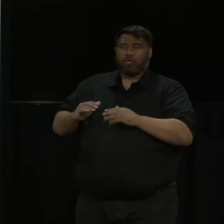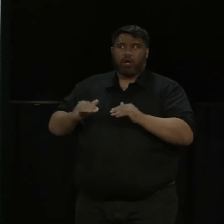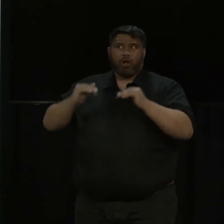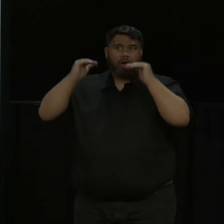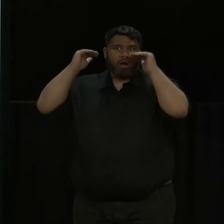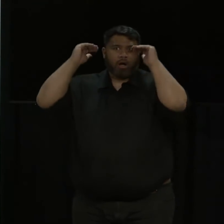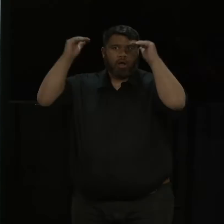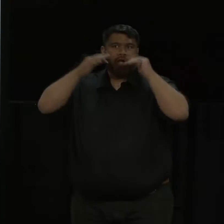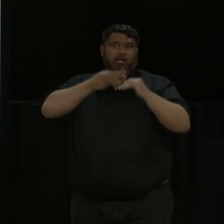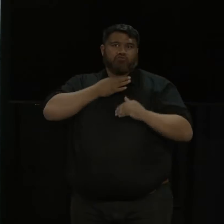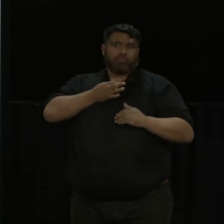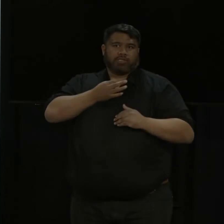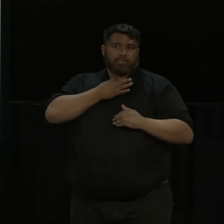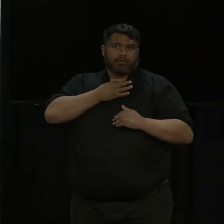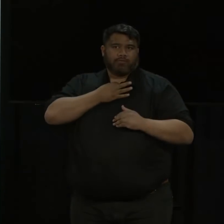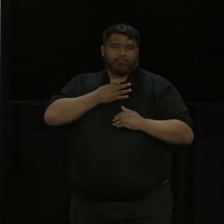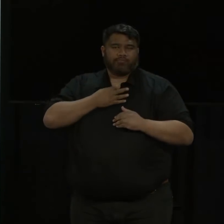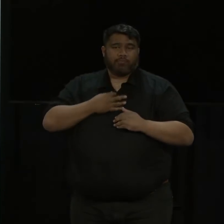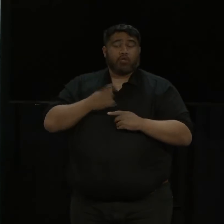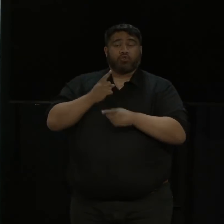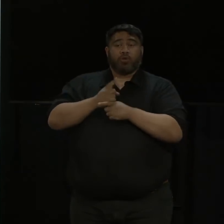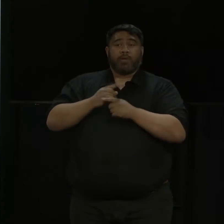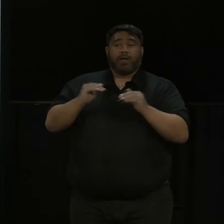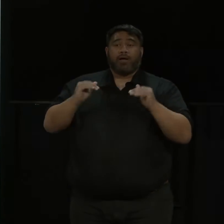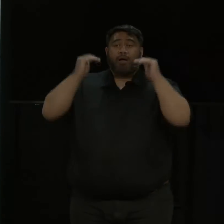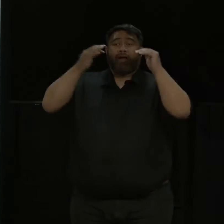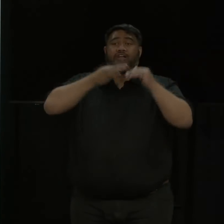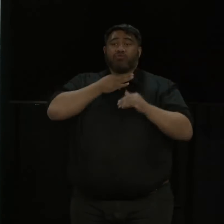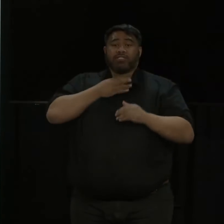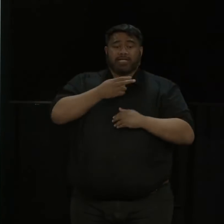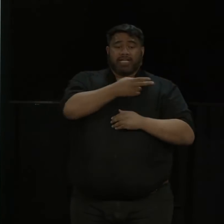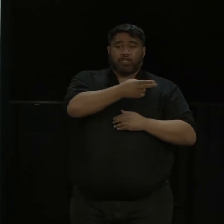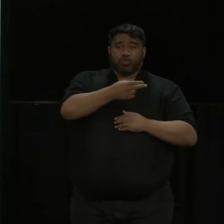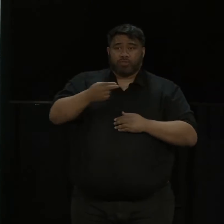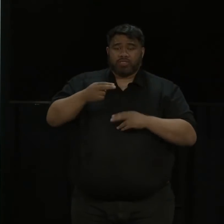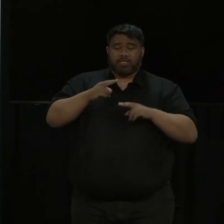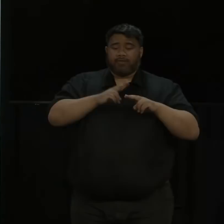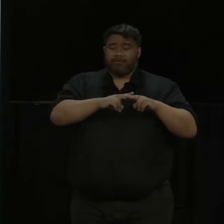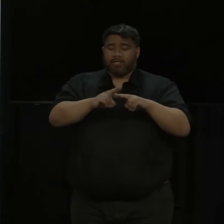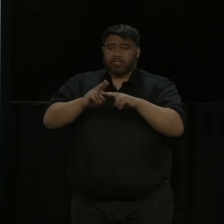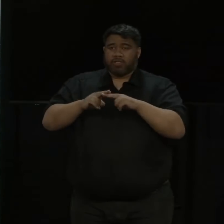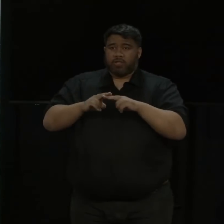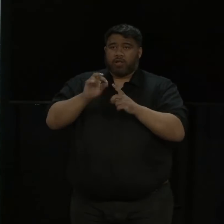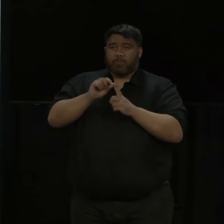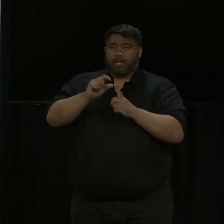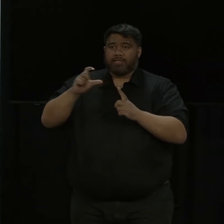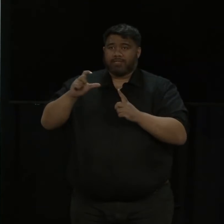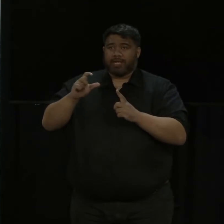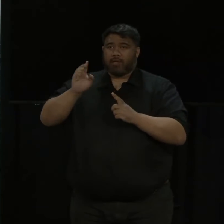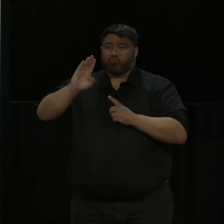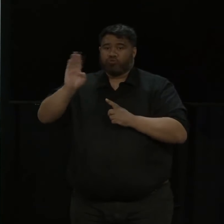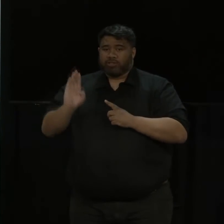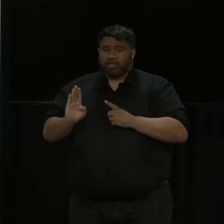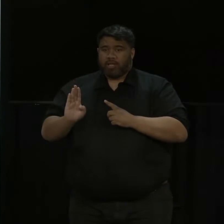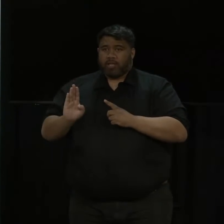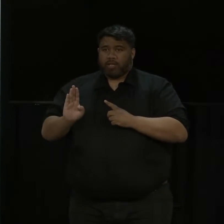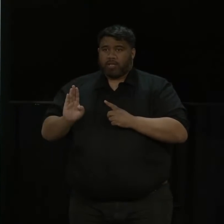citizens and those coming from very high risk countries.